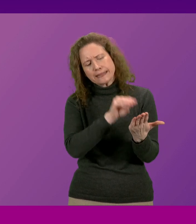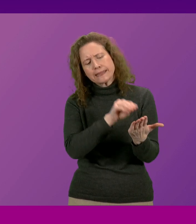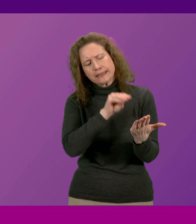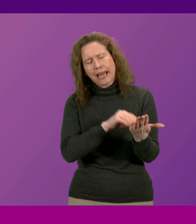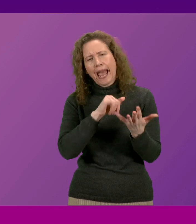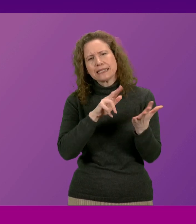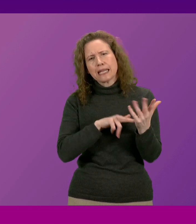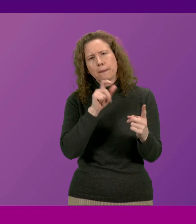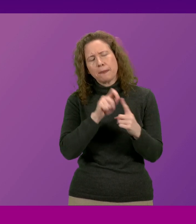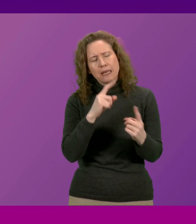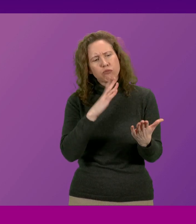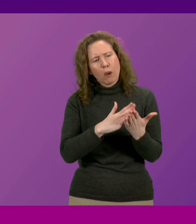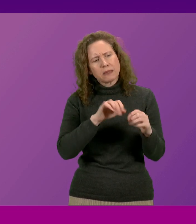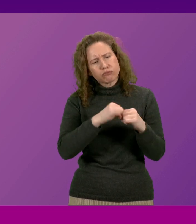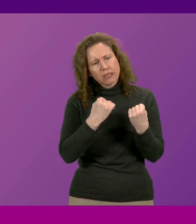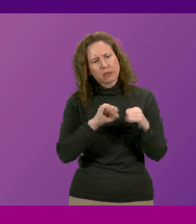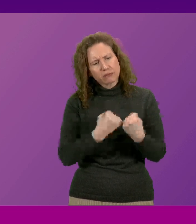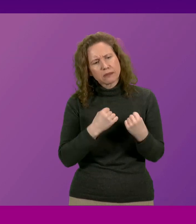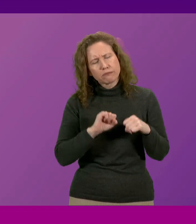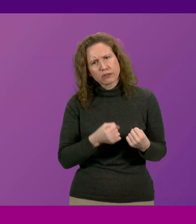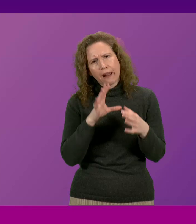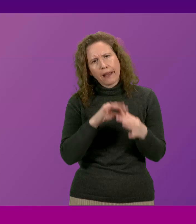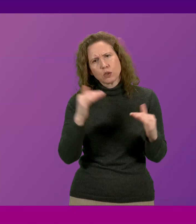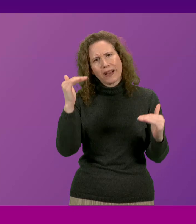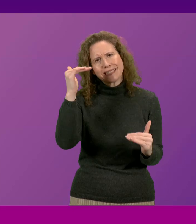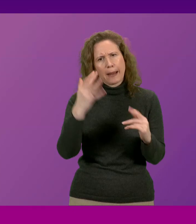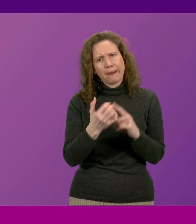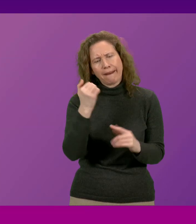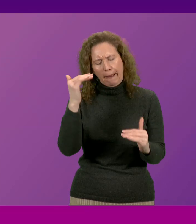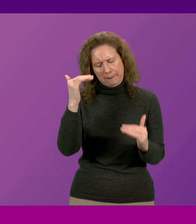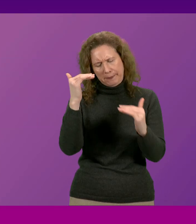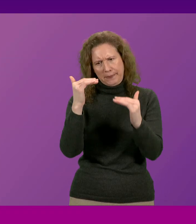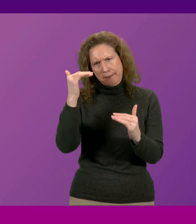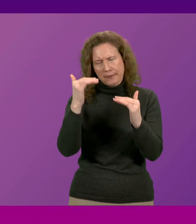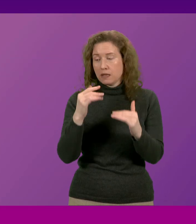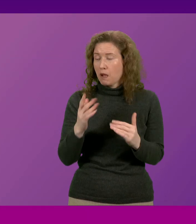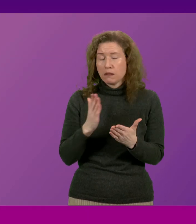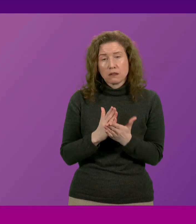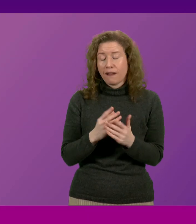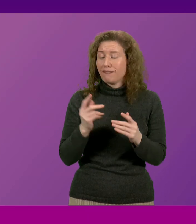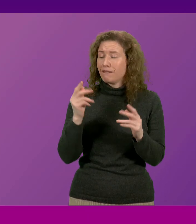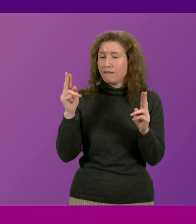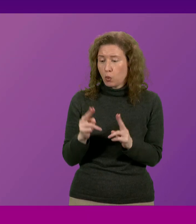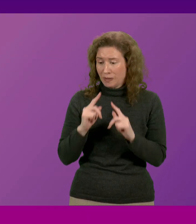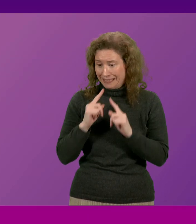on the attainment gap. The truth is that fewer teachers are being expected to do more and more,